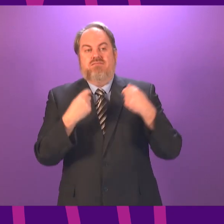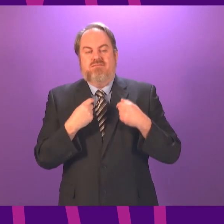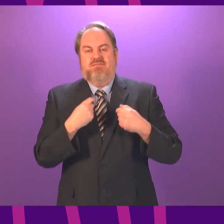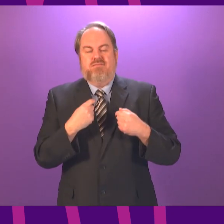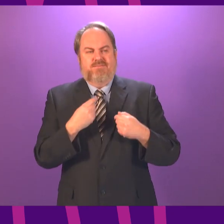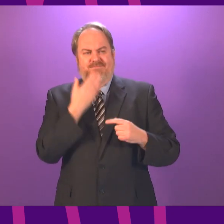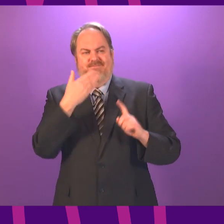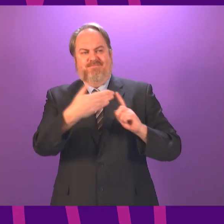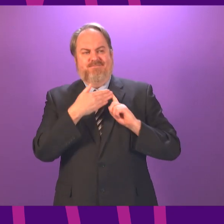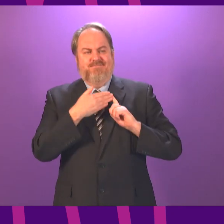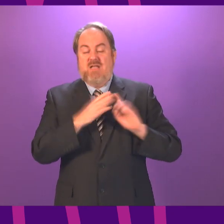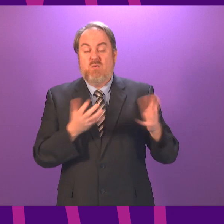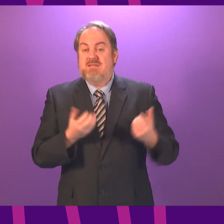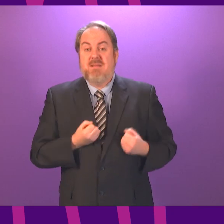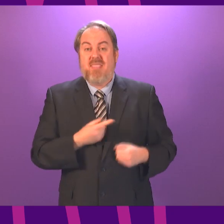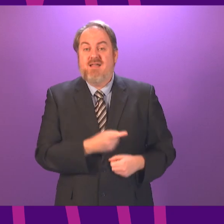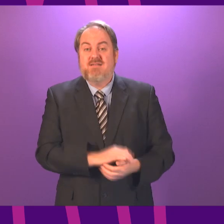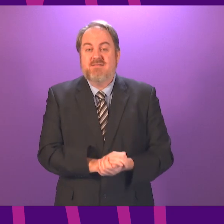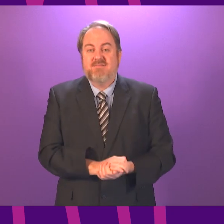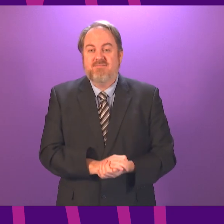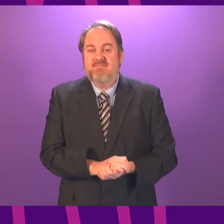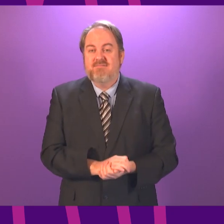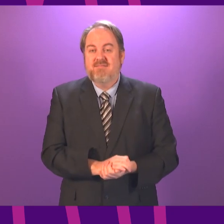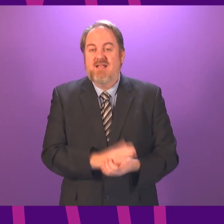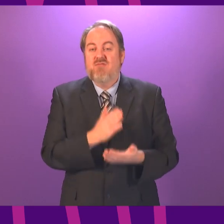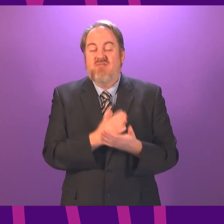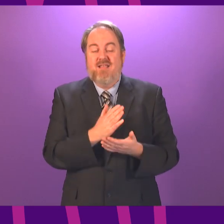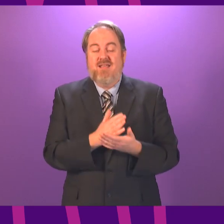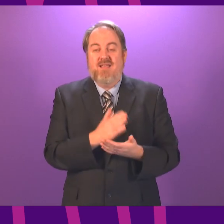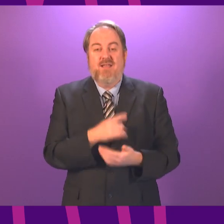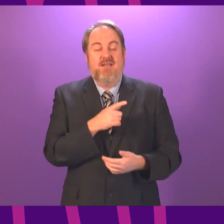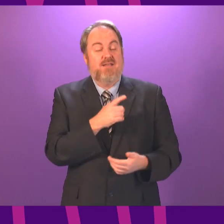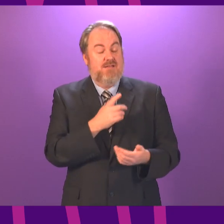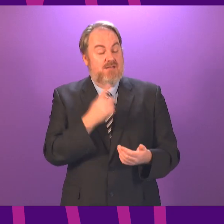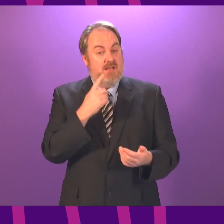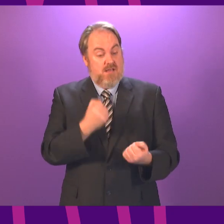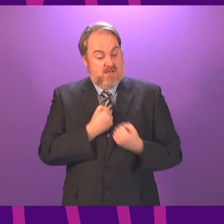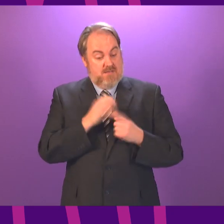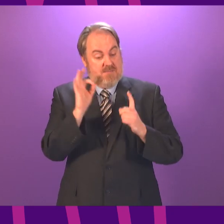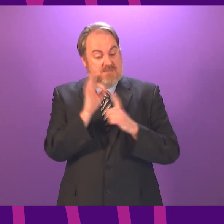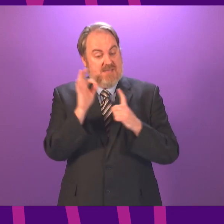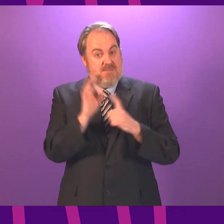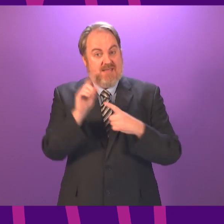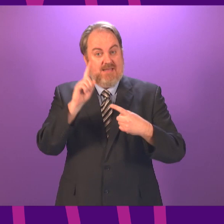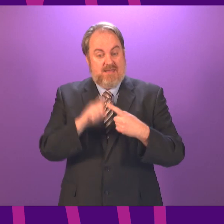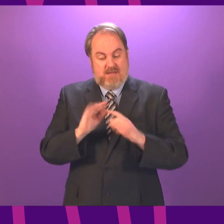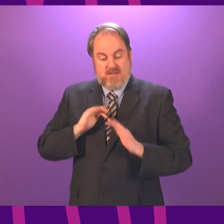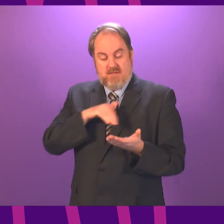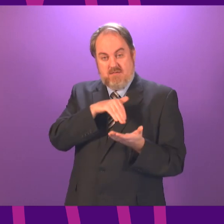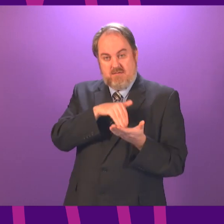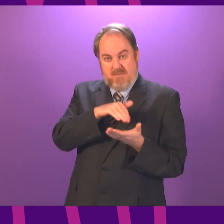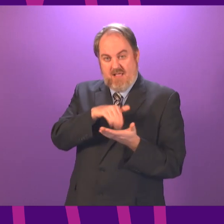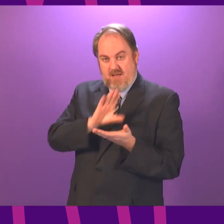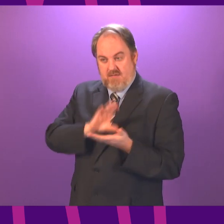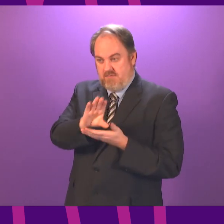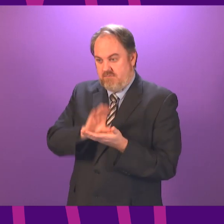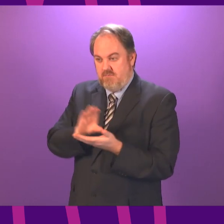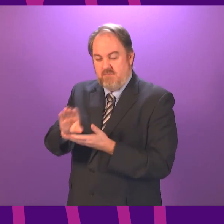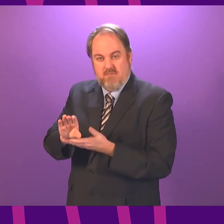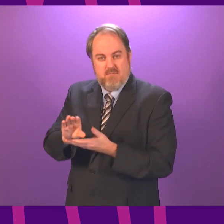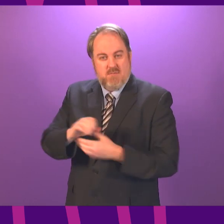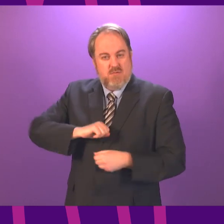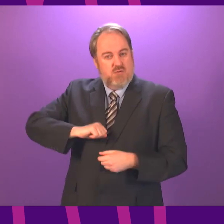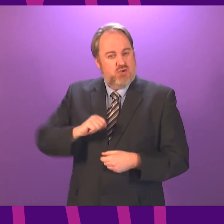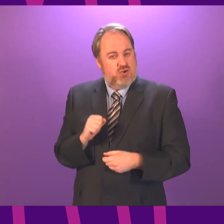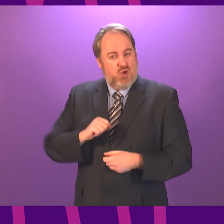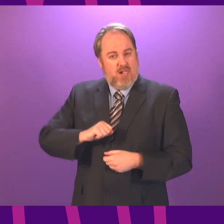and I do not believe that it bears scrutiny. Scotland has never, not once, throughout the